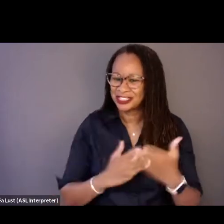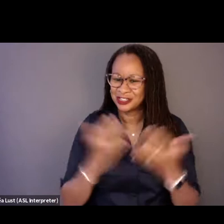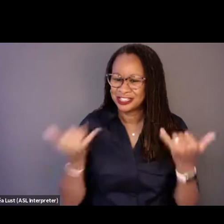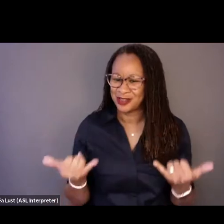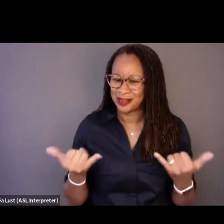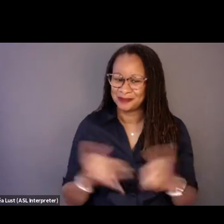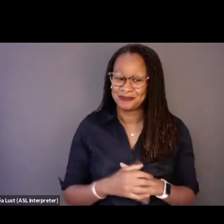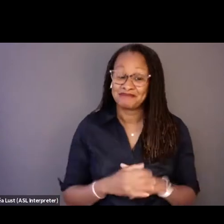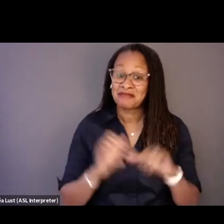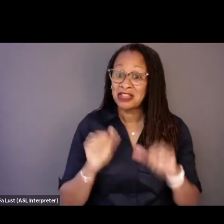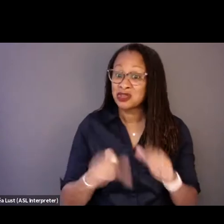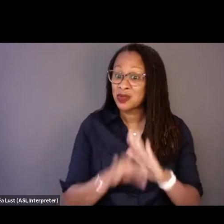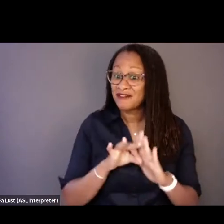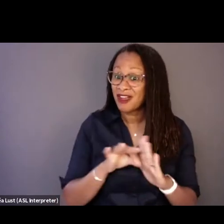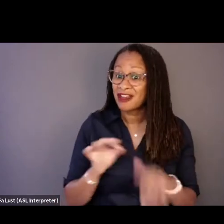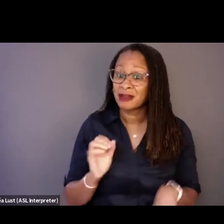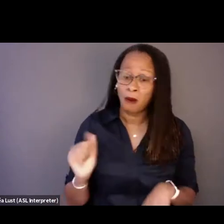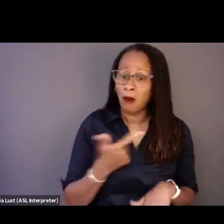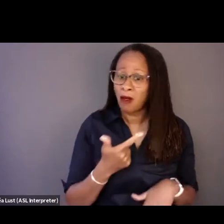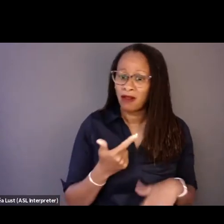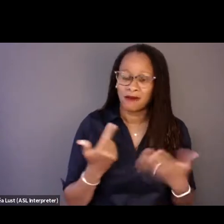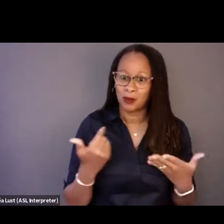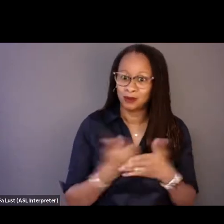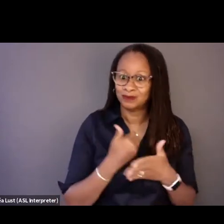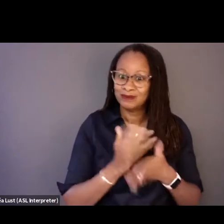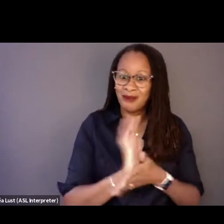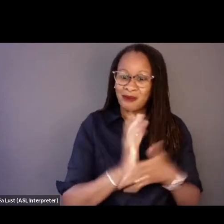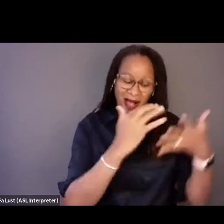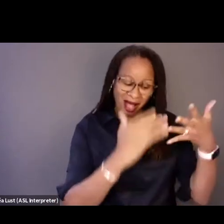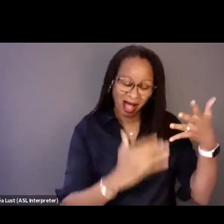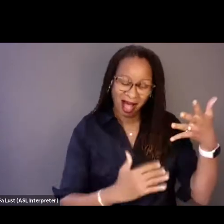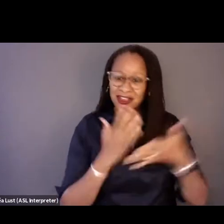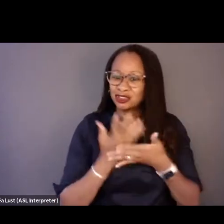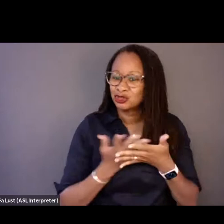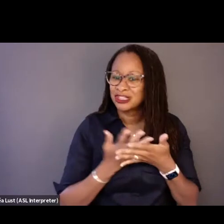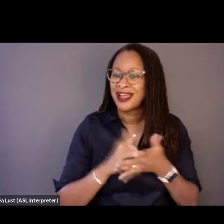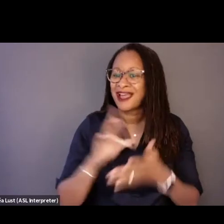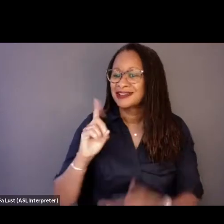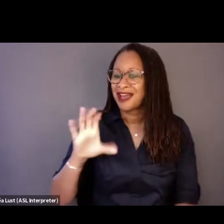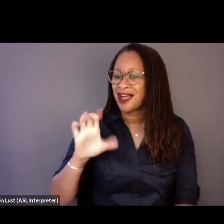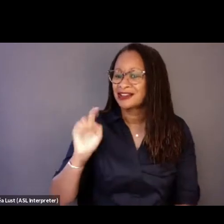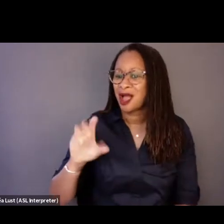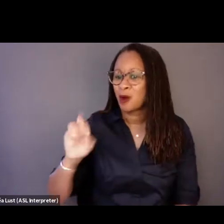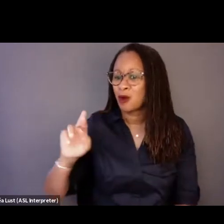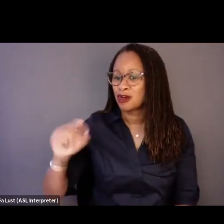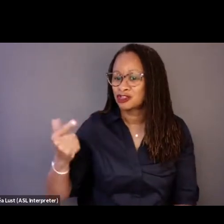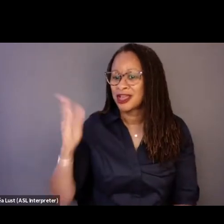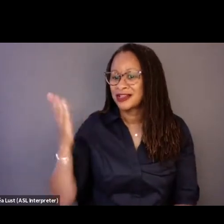You can find all of our upcoming screenings at documentary.org/awards-spotlight.